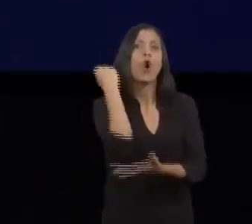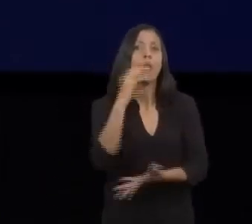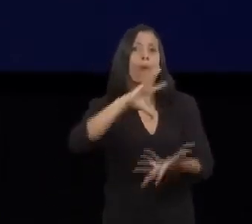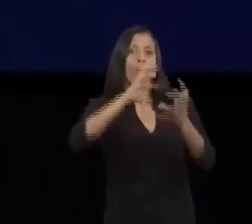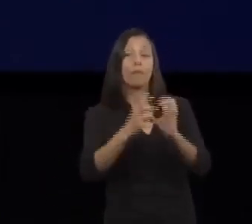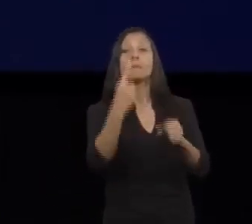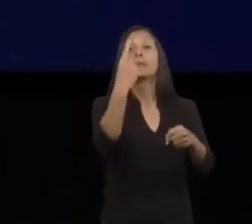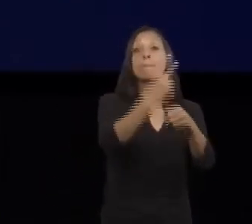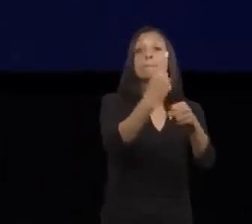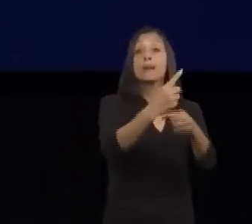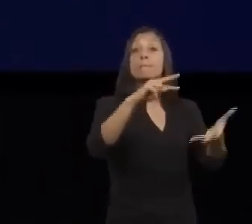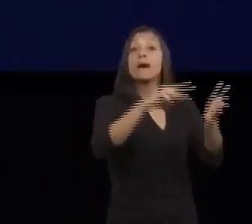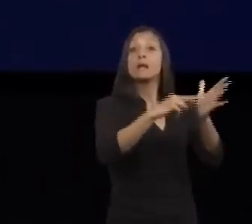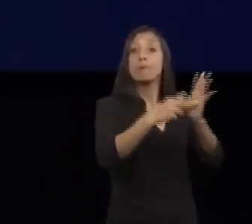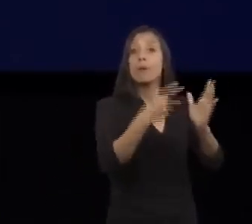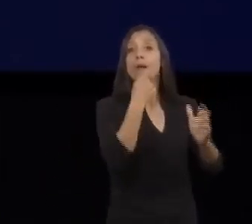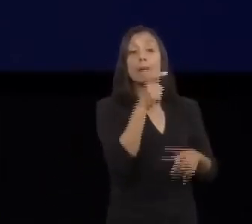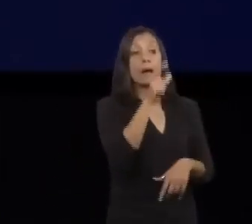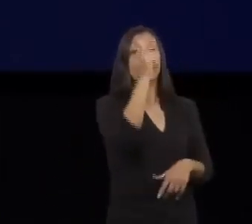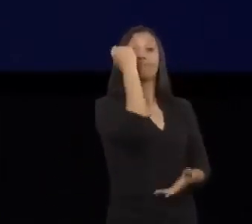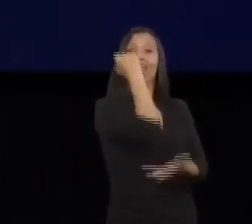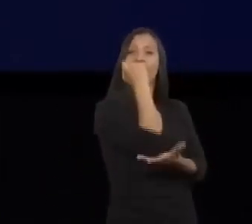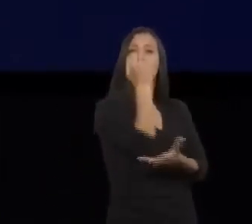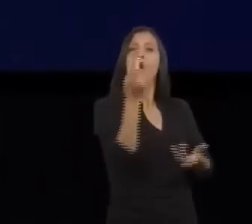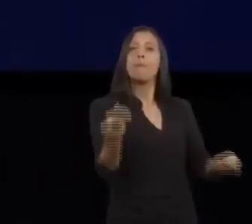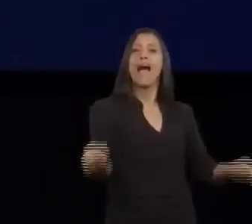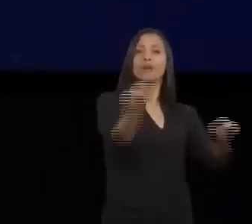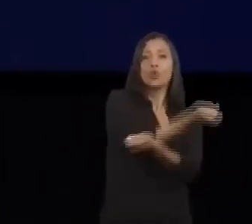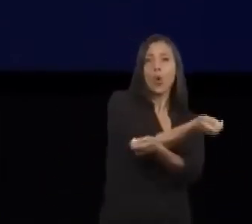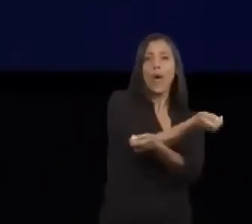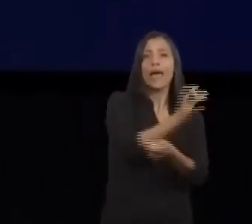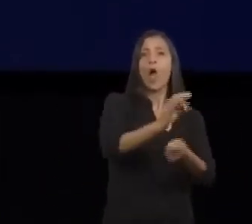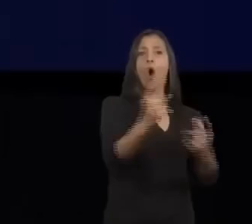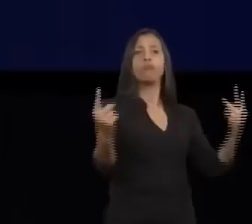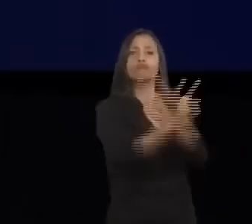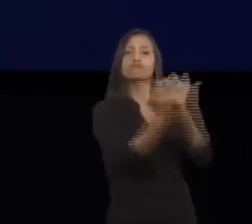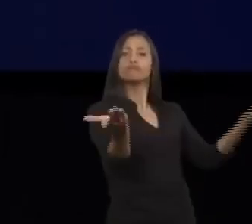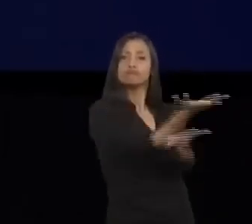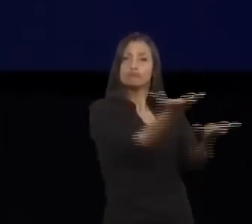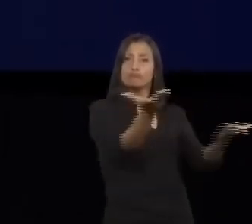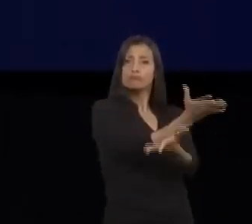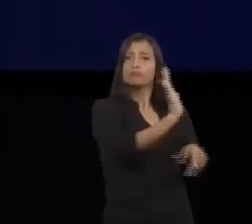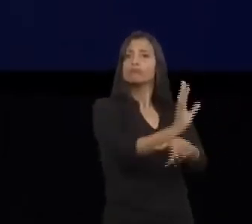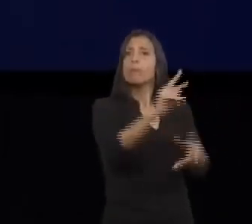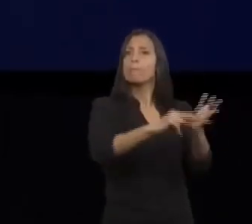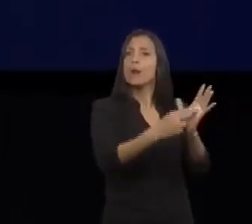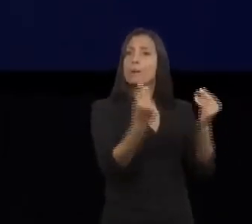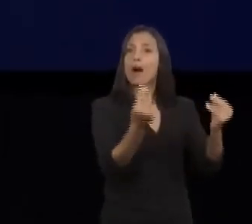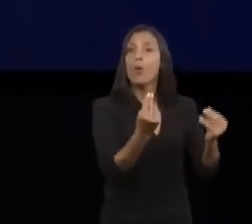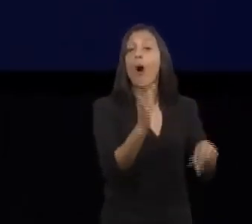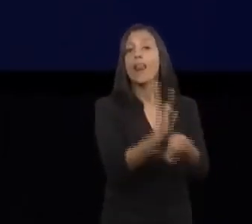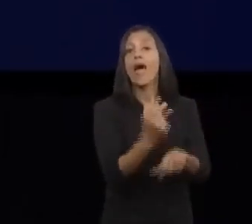The first problem that a currency economy or pure exchange finds is what is called the double coincidence.